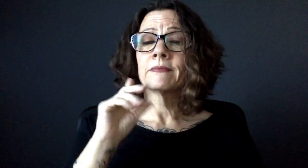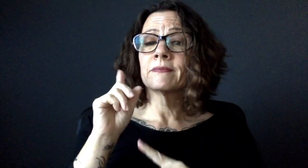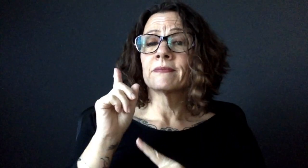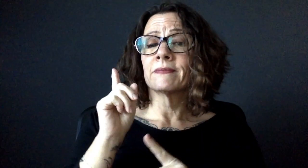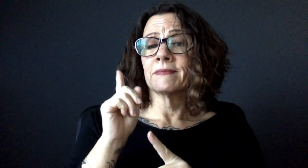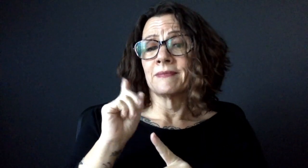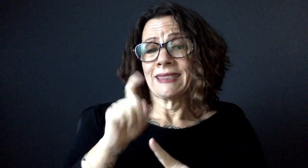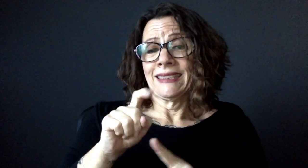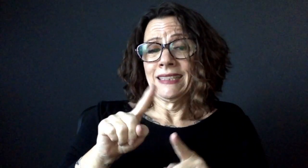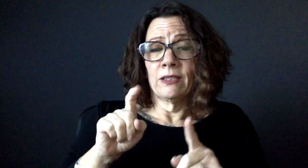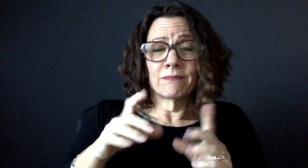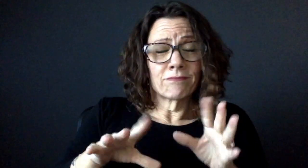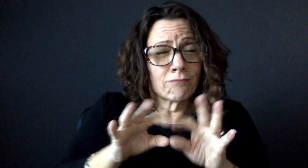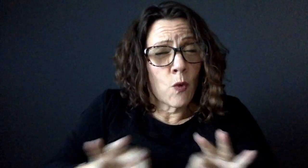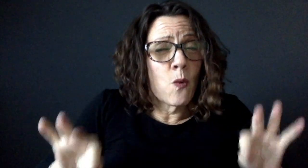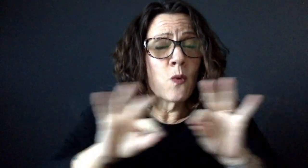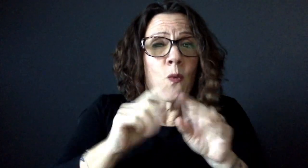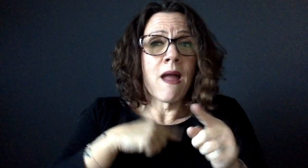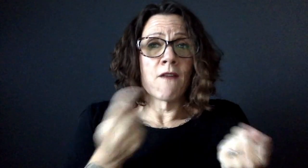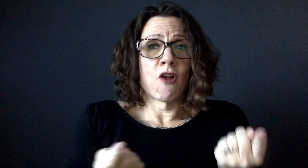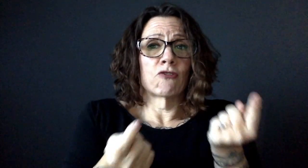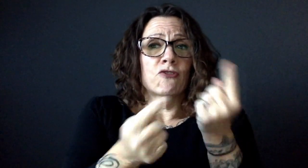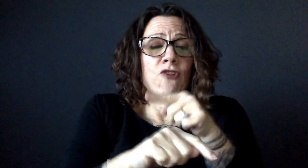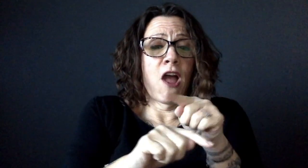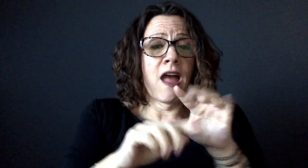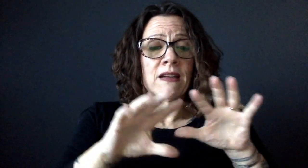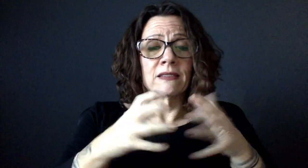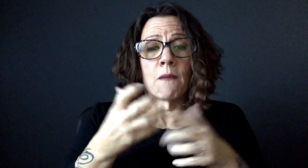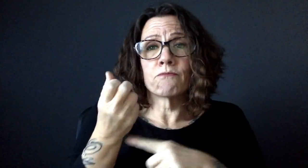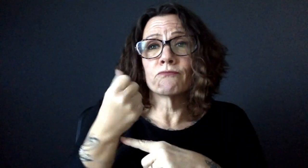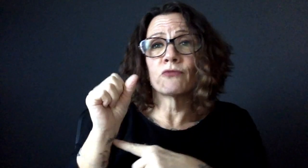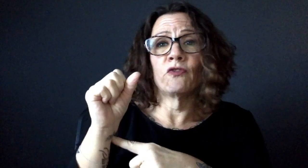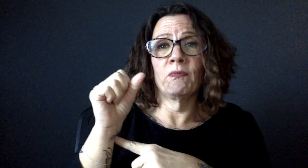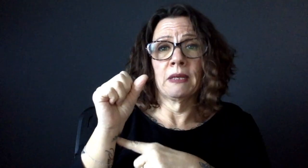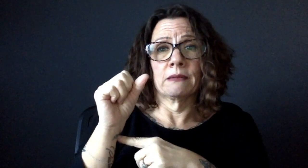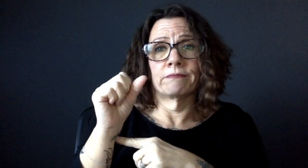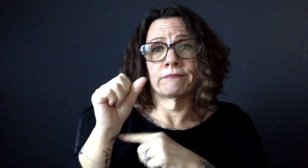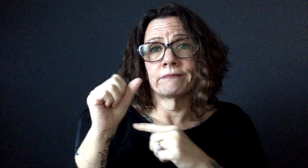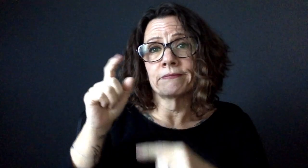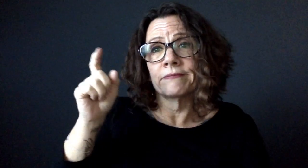Necessarily cross movement,